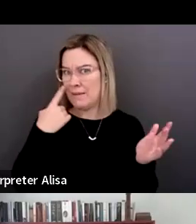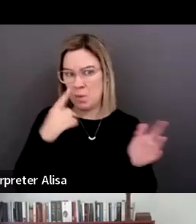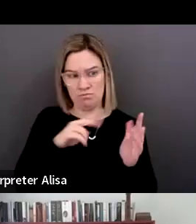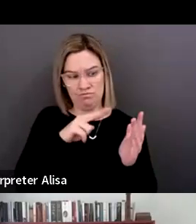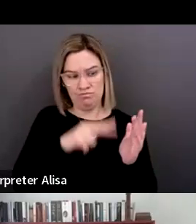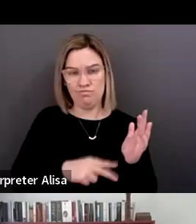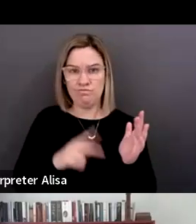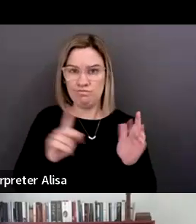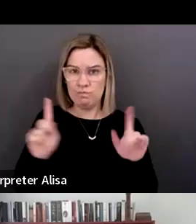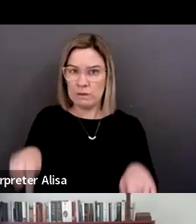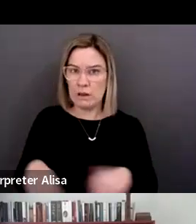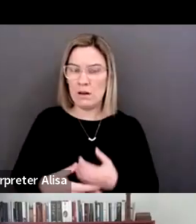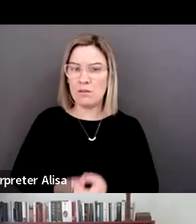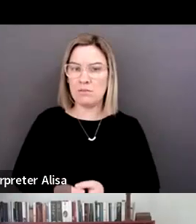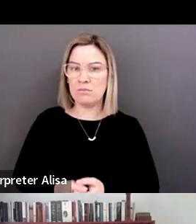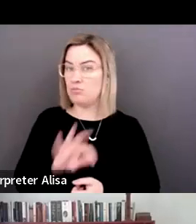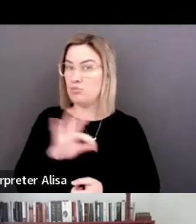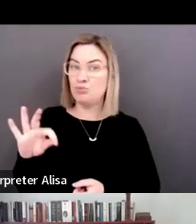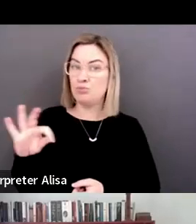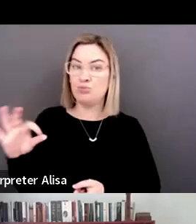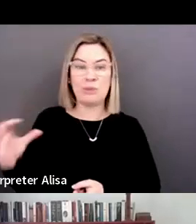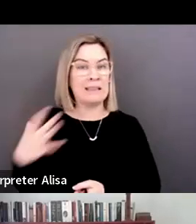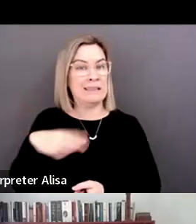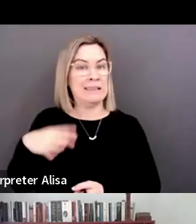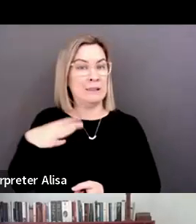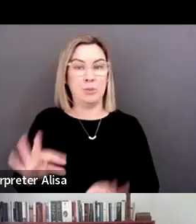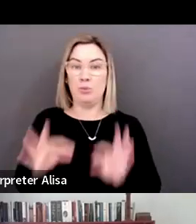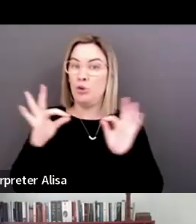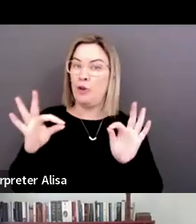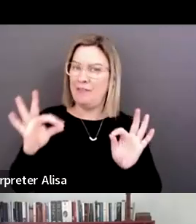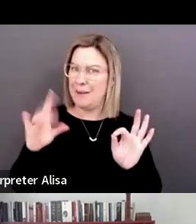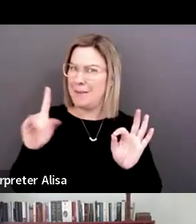that template. If you're an independent artist, if you're an organisation,